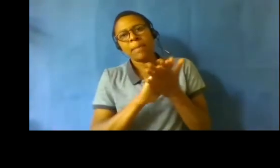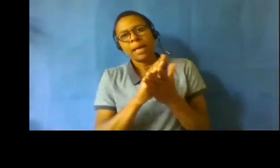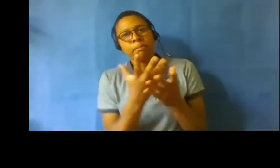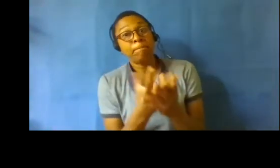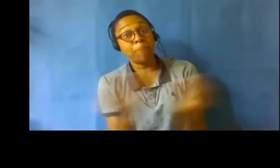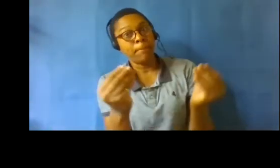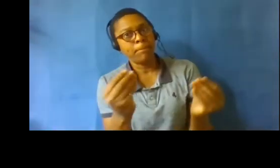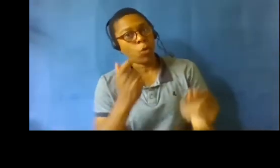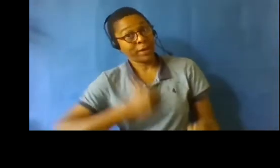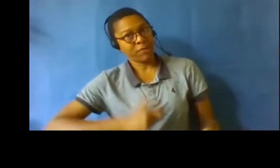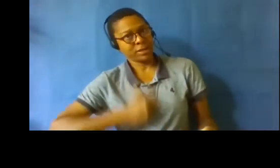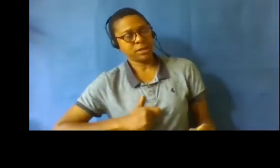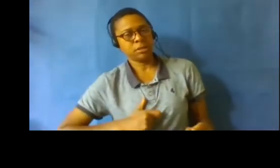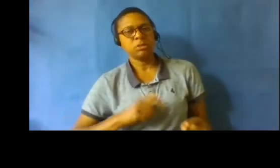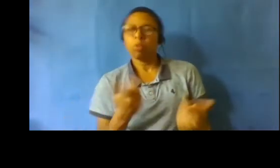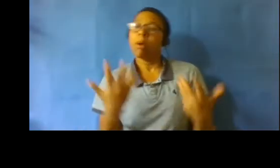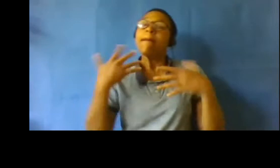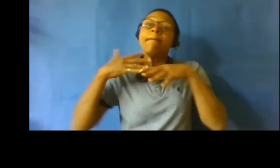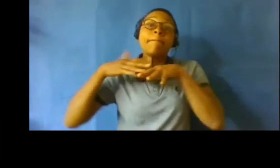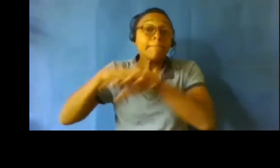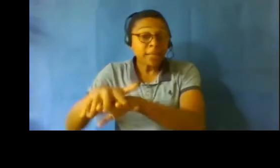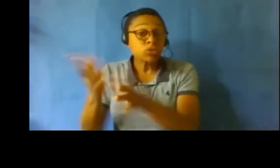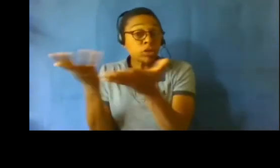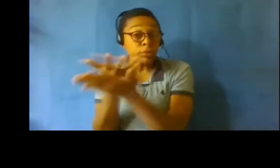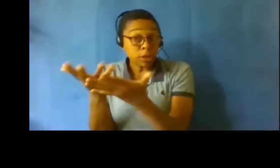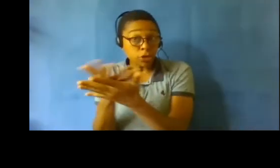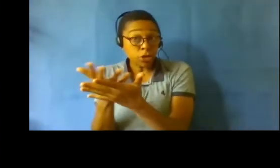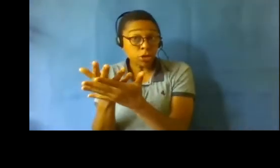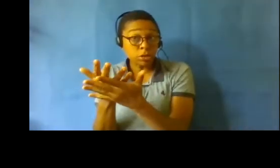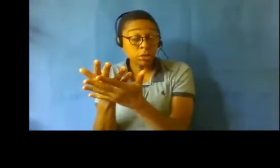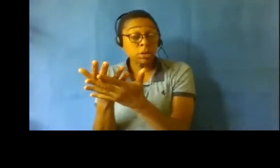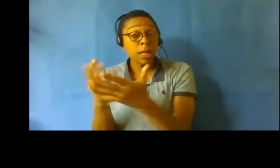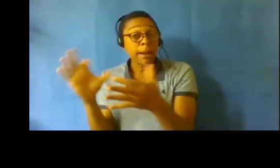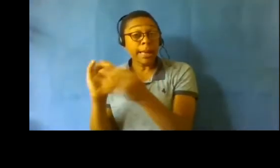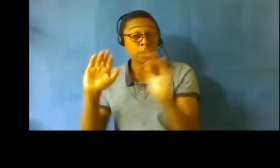discourse orbits around negation absence and lack a lack of social skills a lack